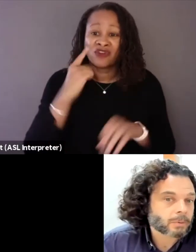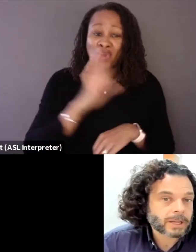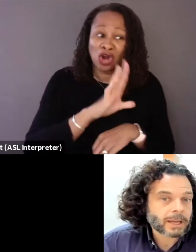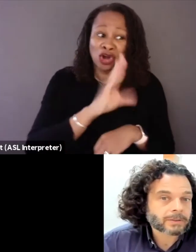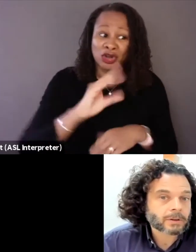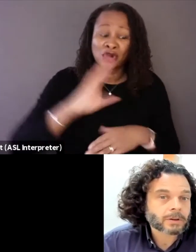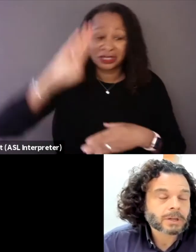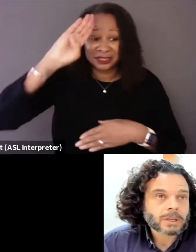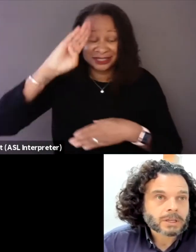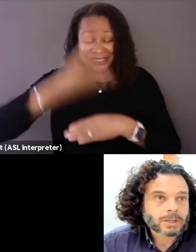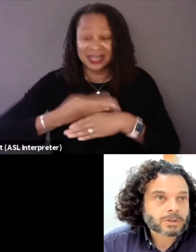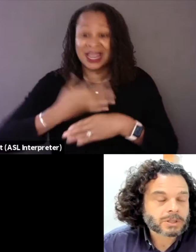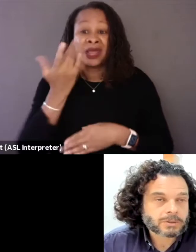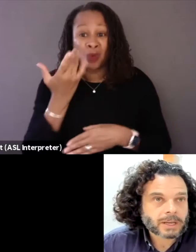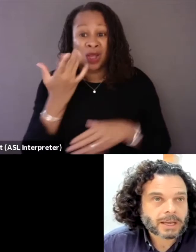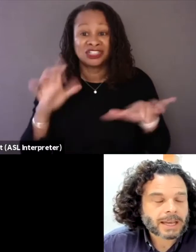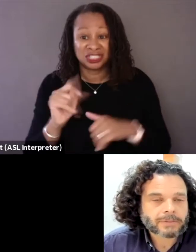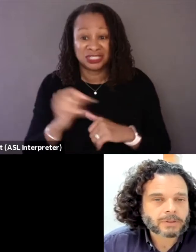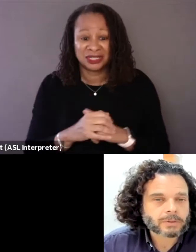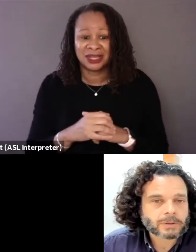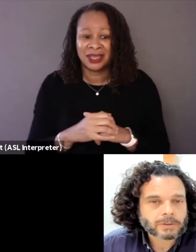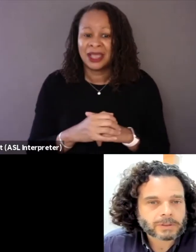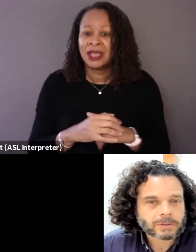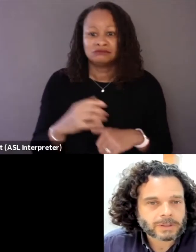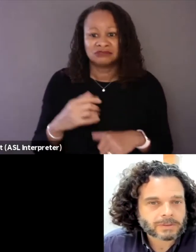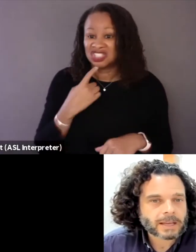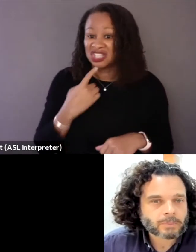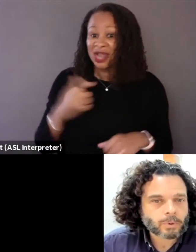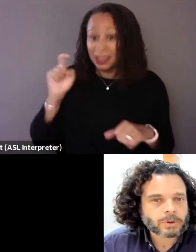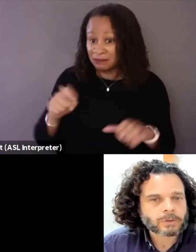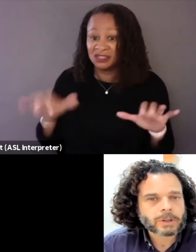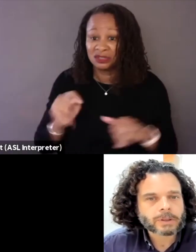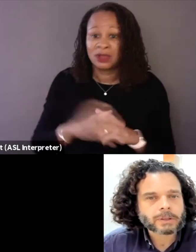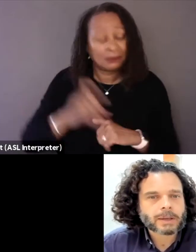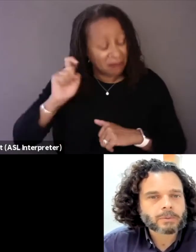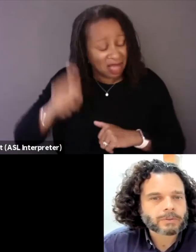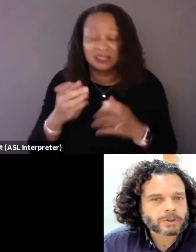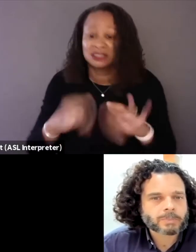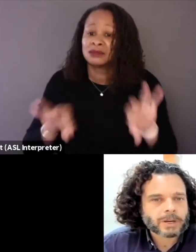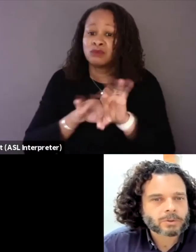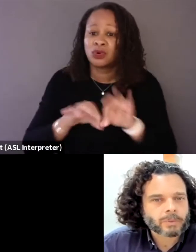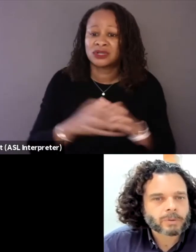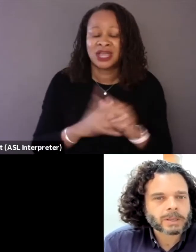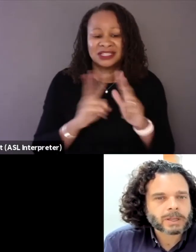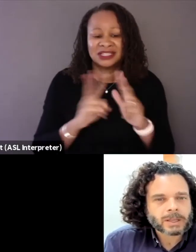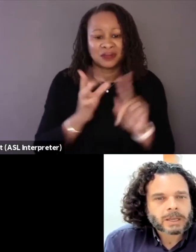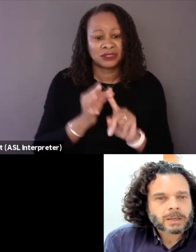When we ask her, you know, she's like I have to do this. It's, it's that important. So I think that was a very special moment.